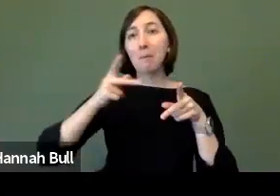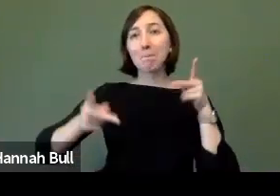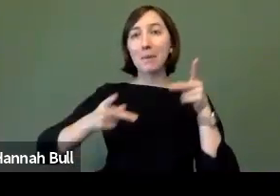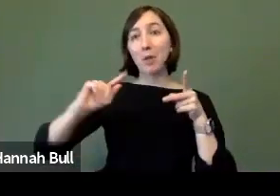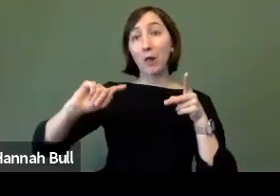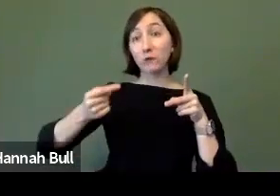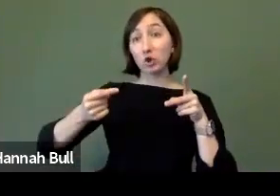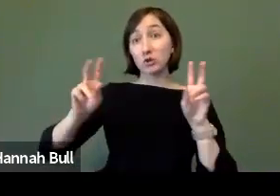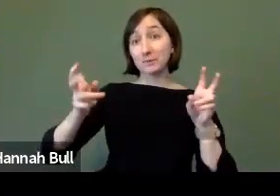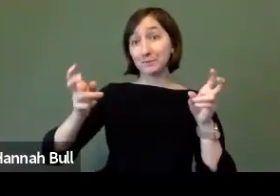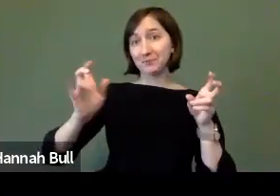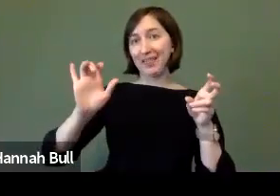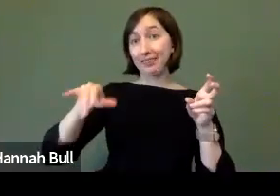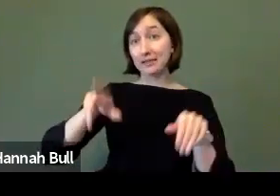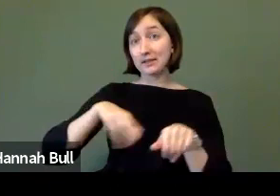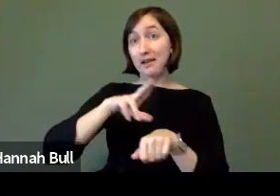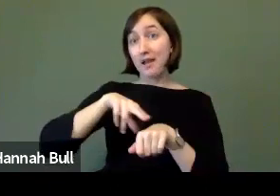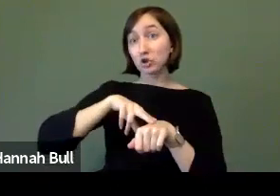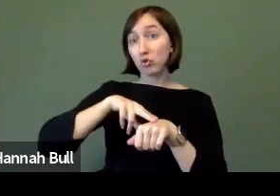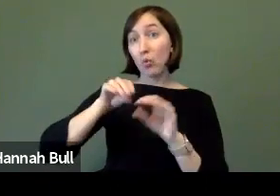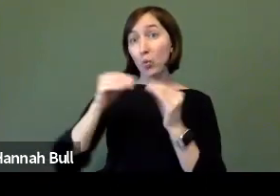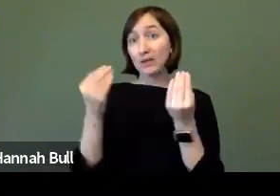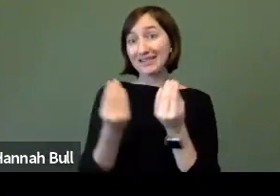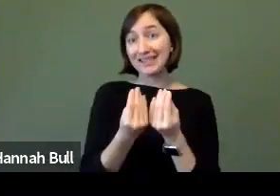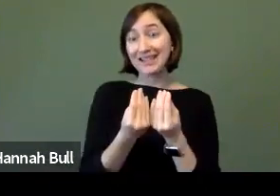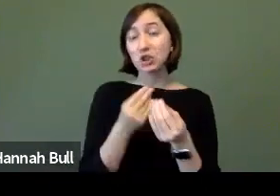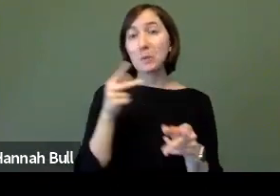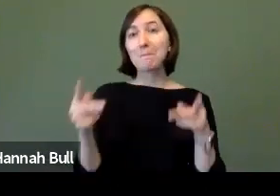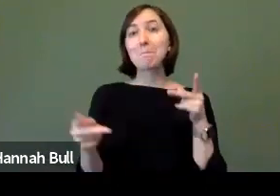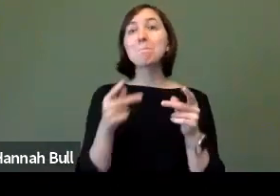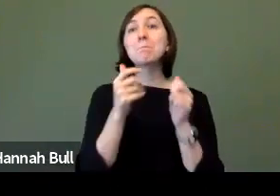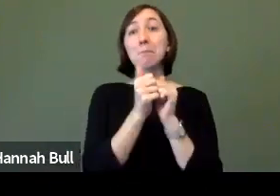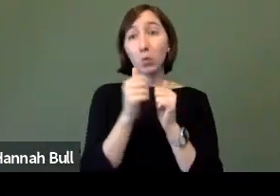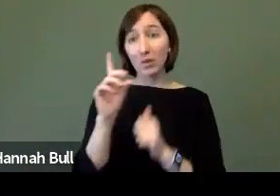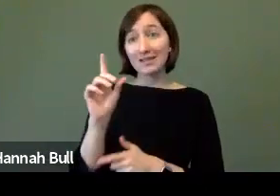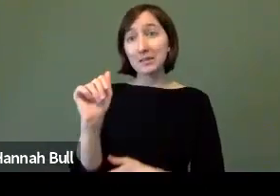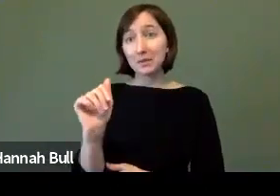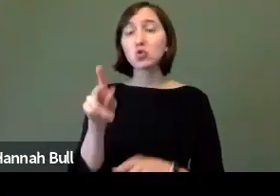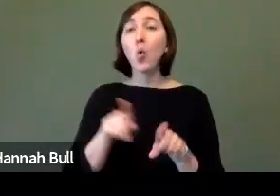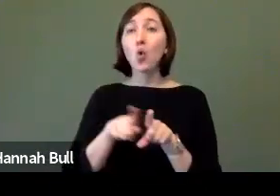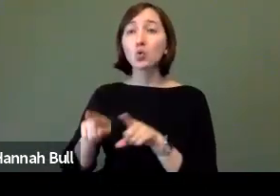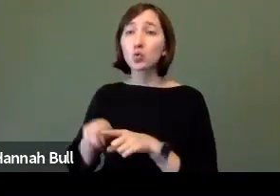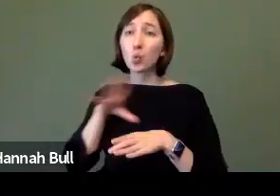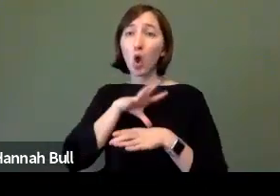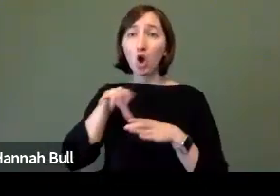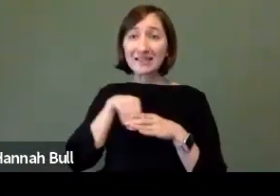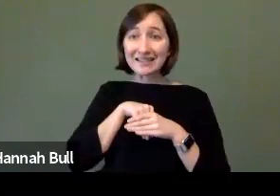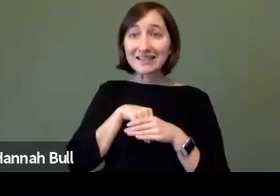is a national organization of folks with disabilities. Also the Autistic Self-Advocacy network.